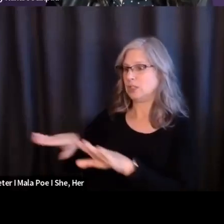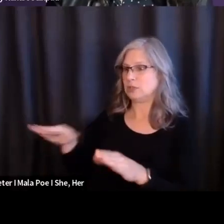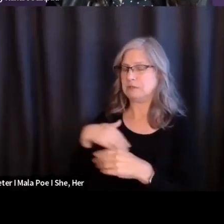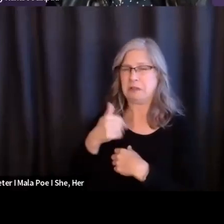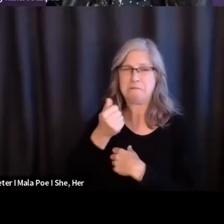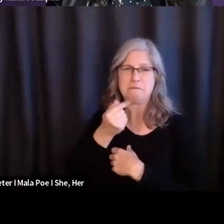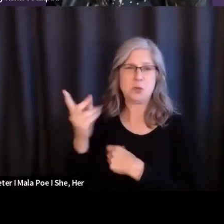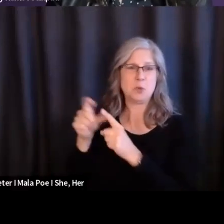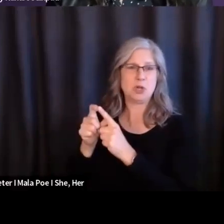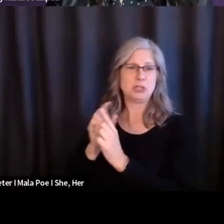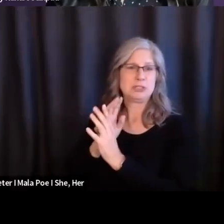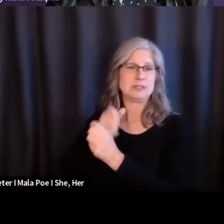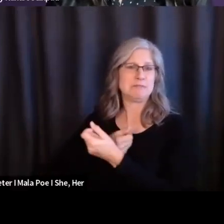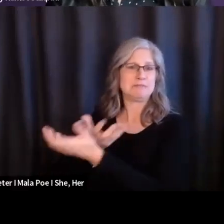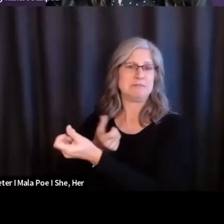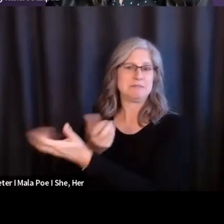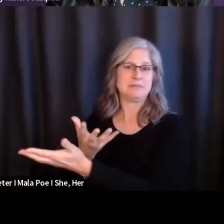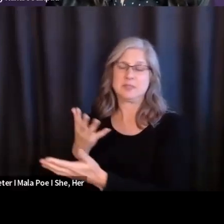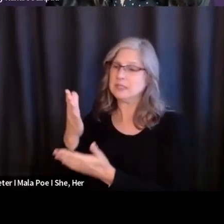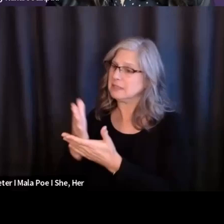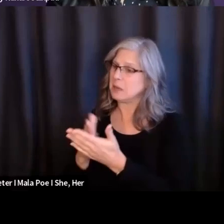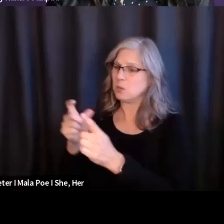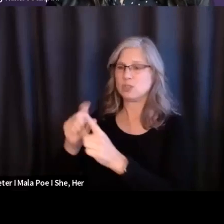Right. And some of those words may be just simply social routines.